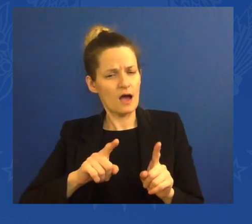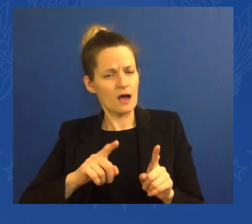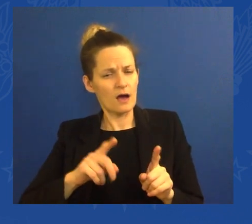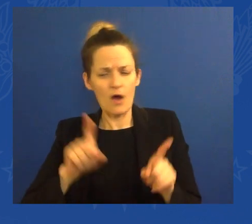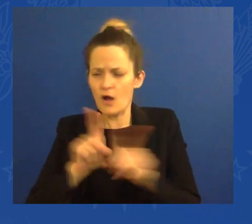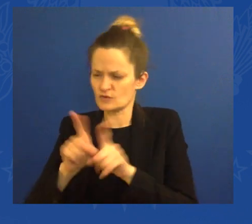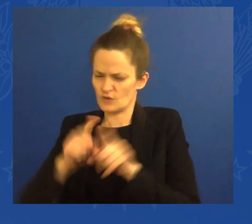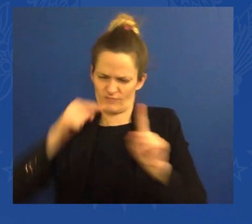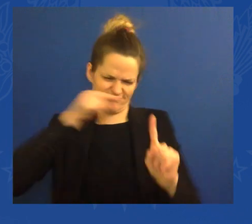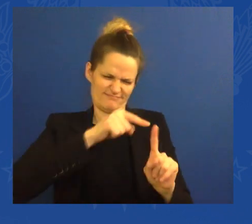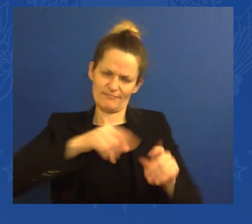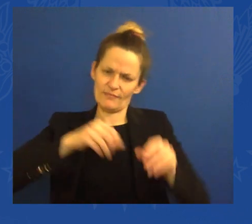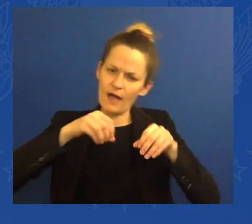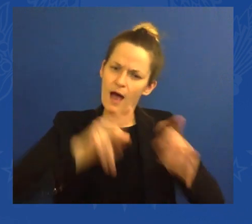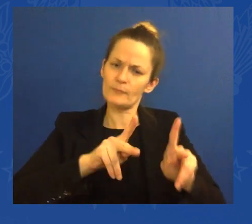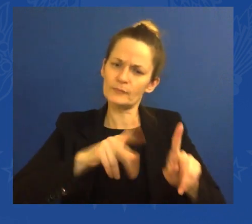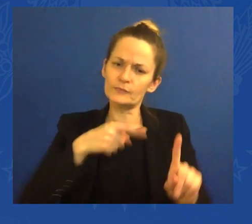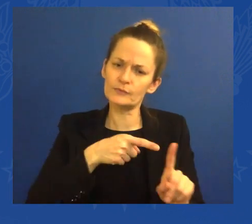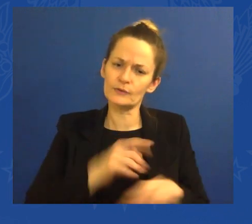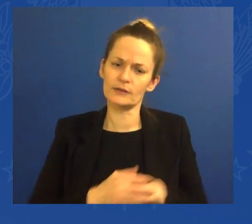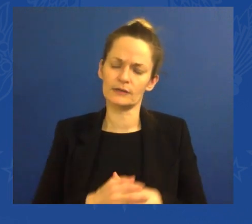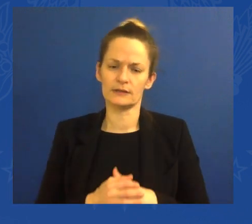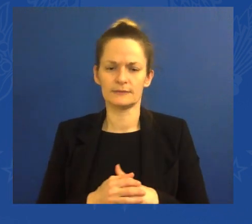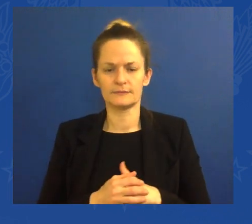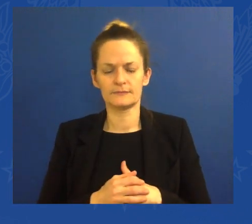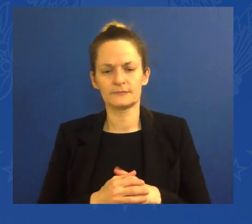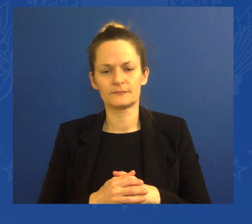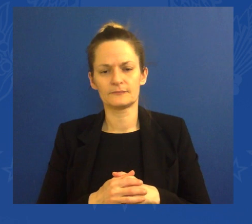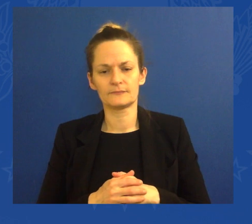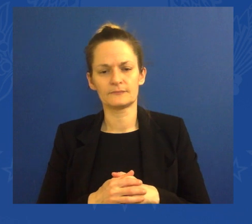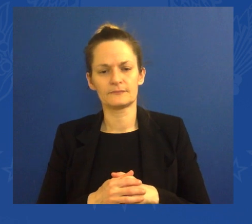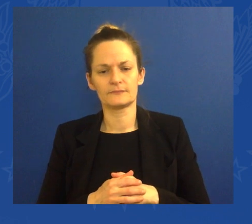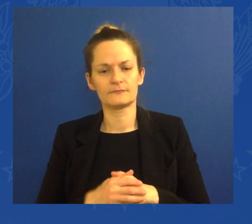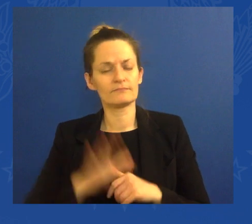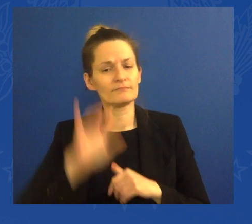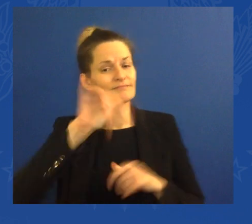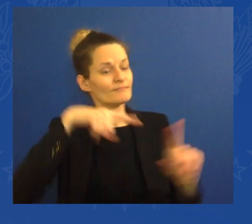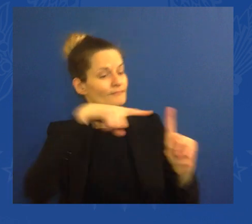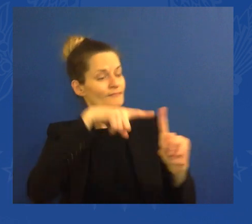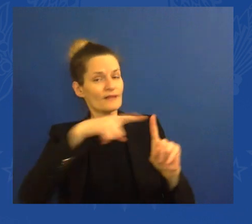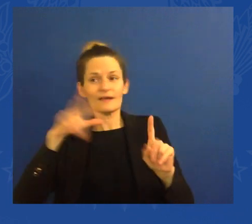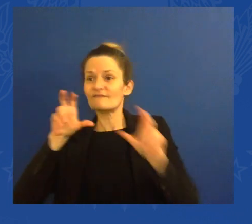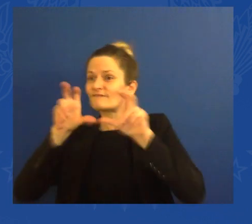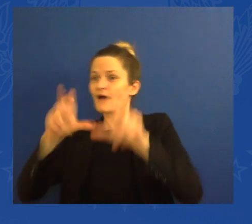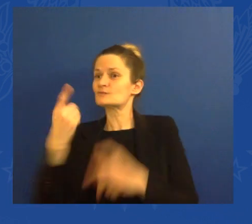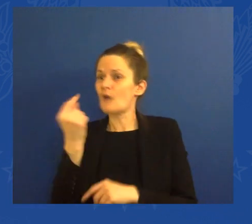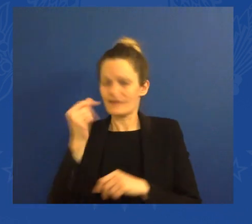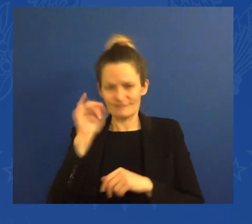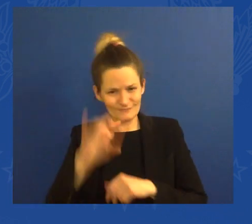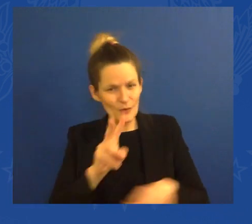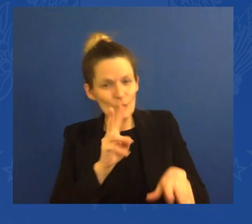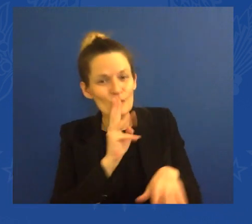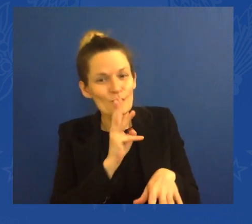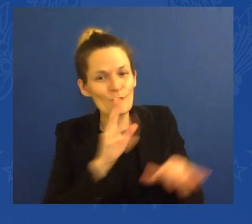investing in your port, your airports, and more. This isn't just about bridges and highways; it goes much beyond that.